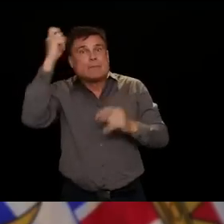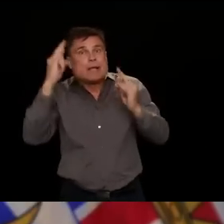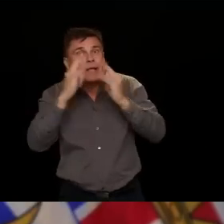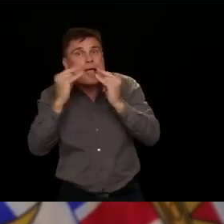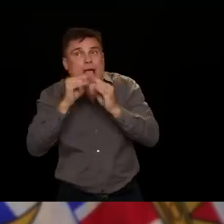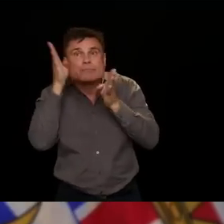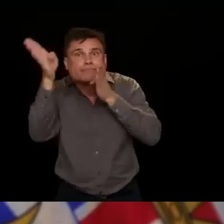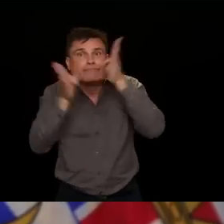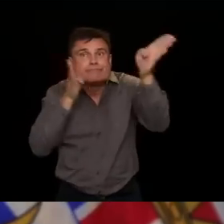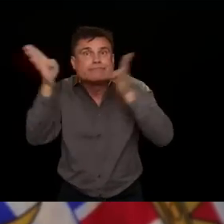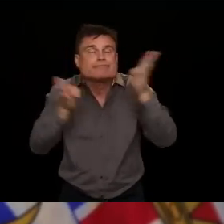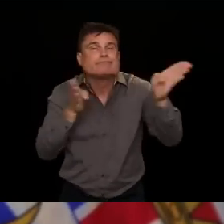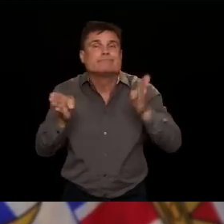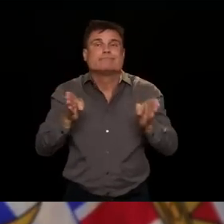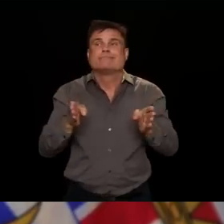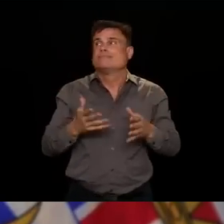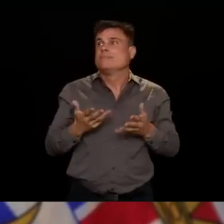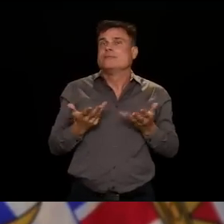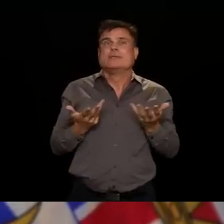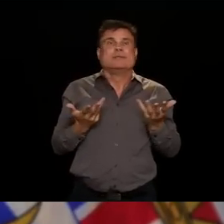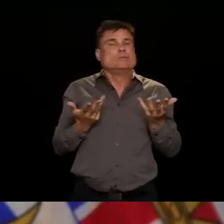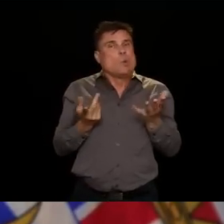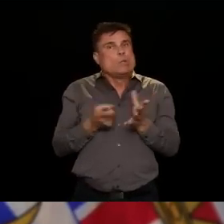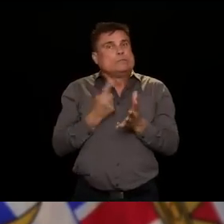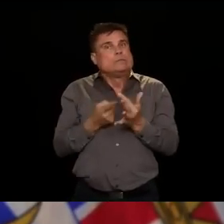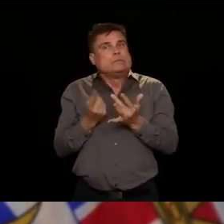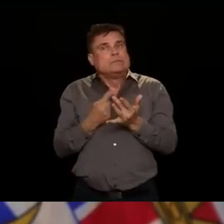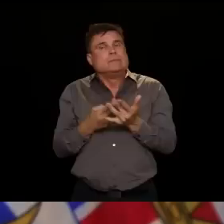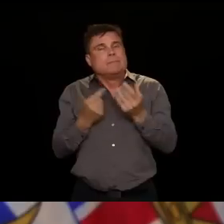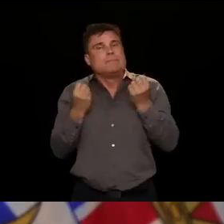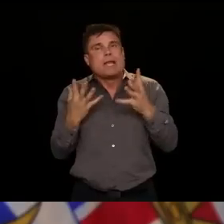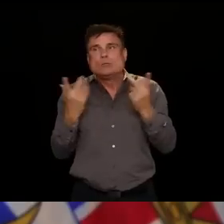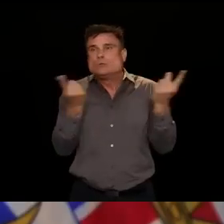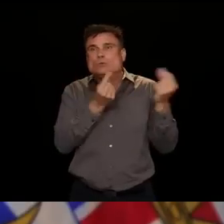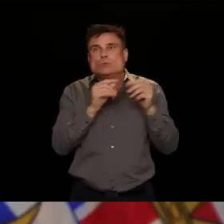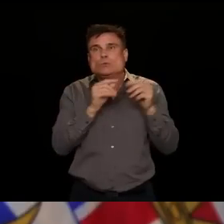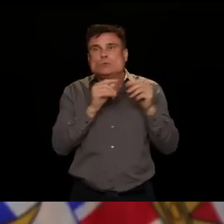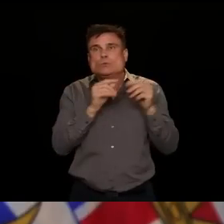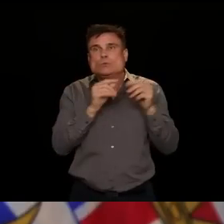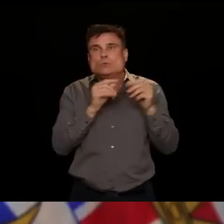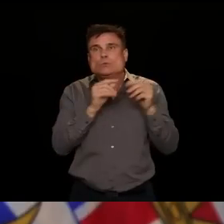have to change the nature of those activities, increasing social networks in those areas.